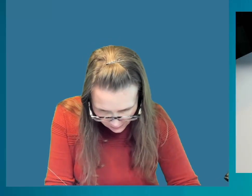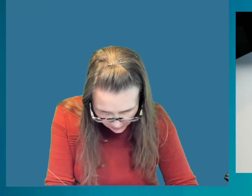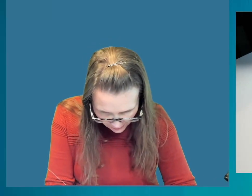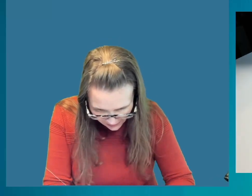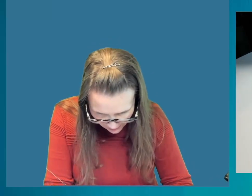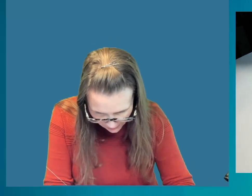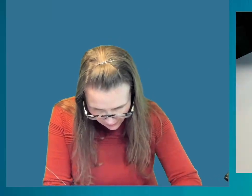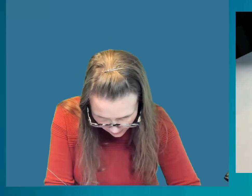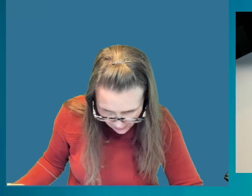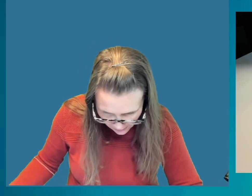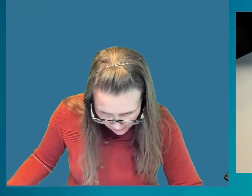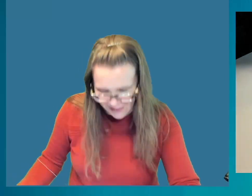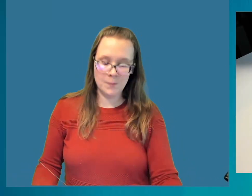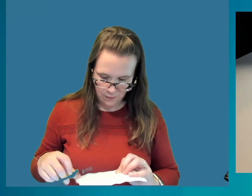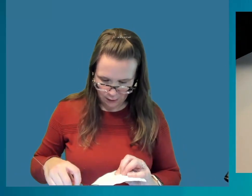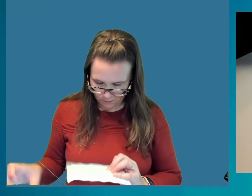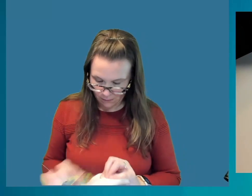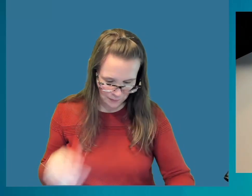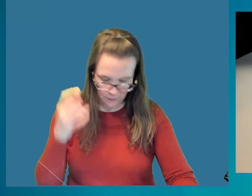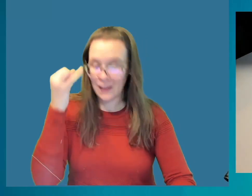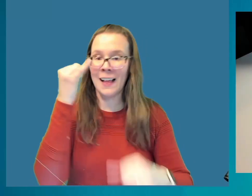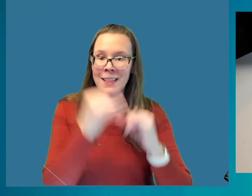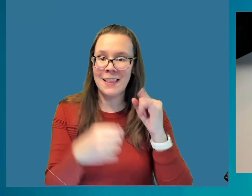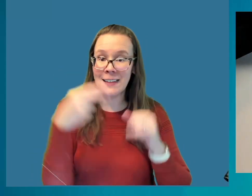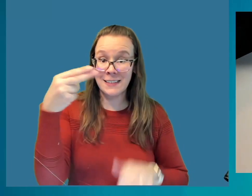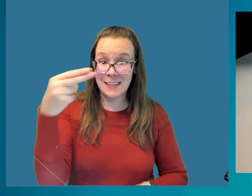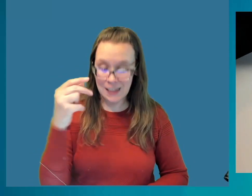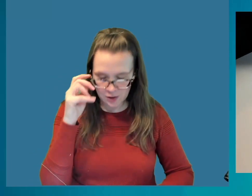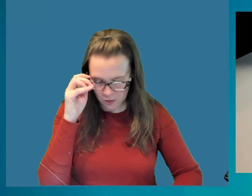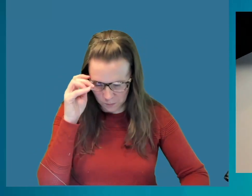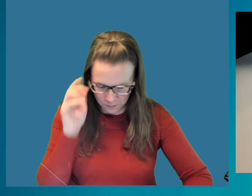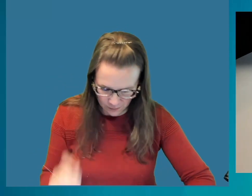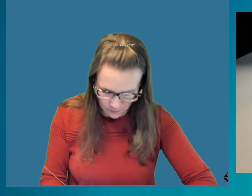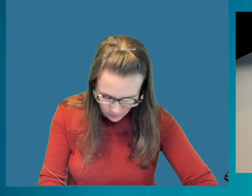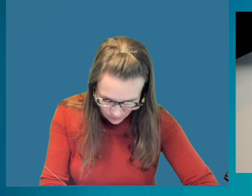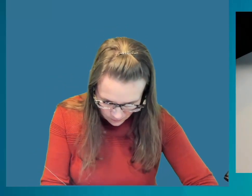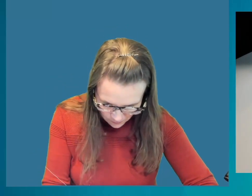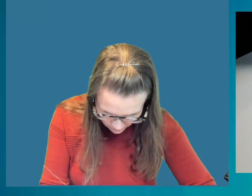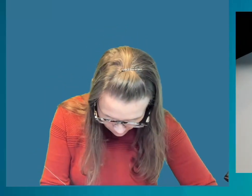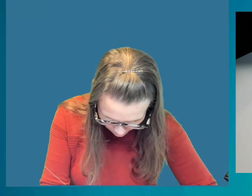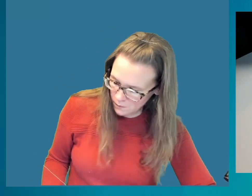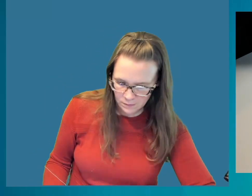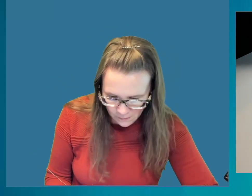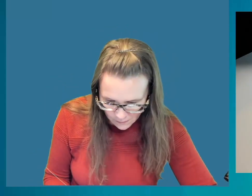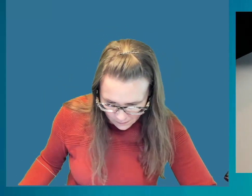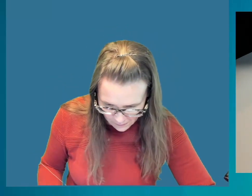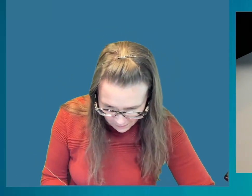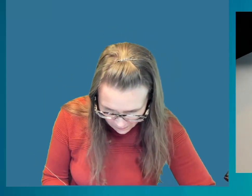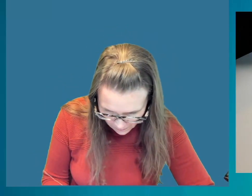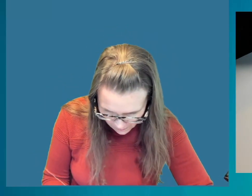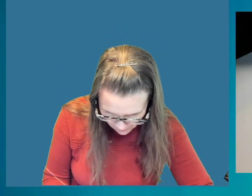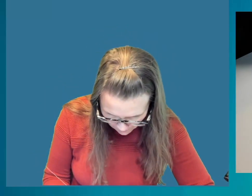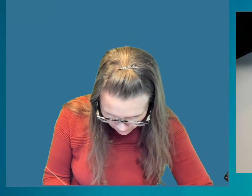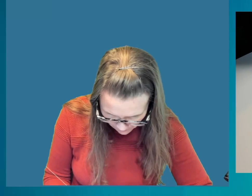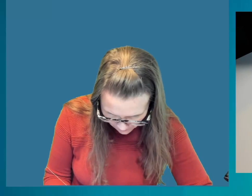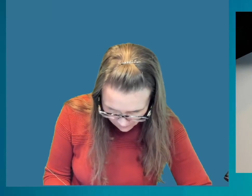So I did the S, I did the G, and did the U. And I'm back now to the final letter which is an H.